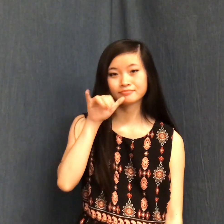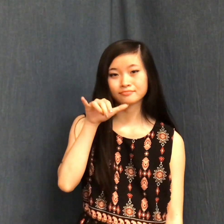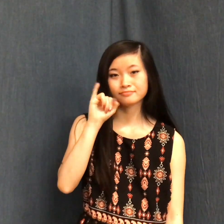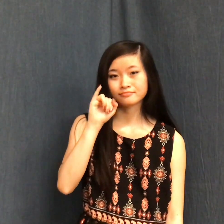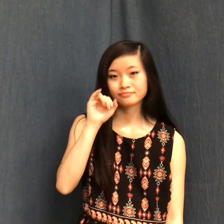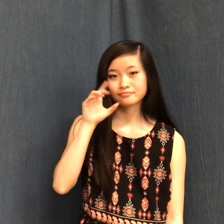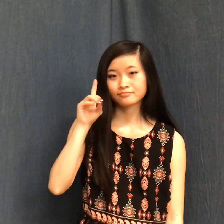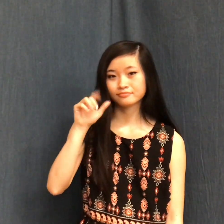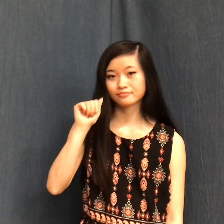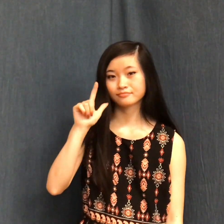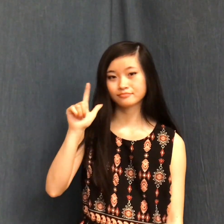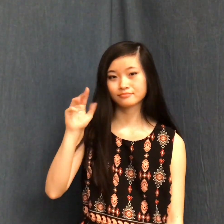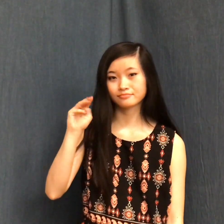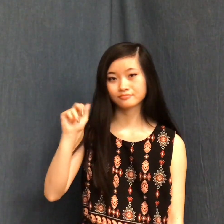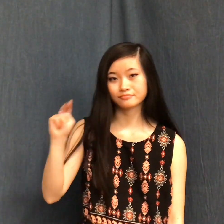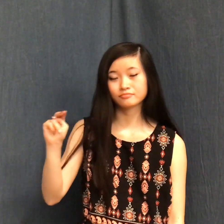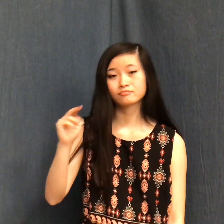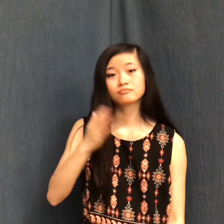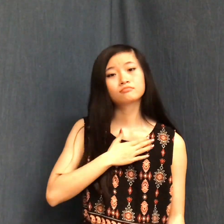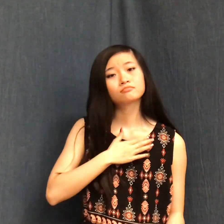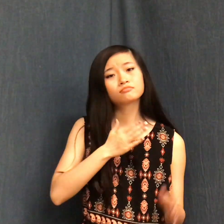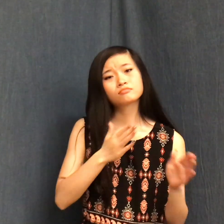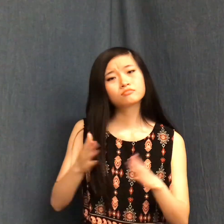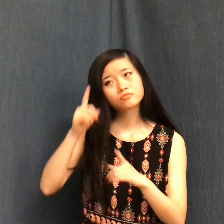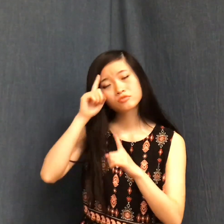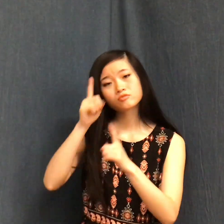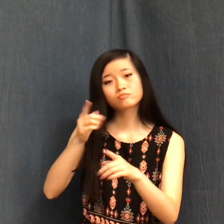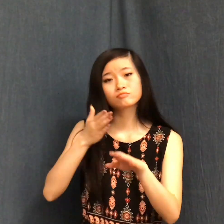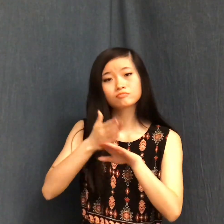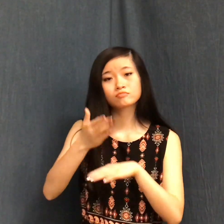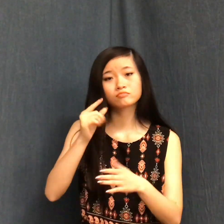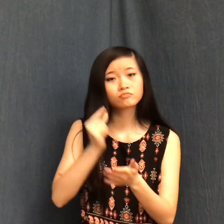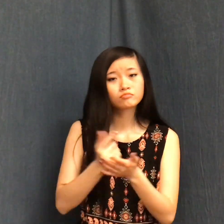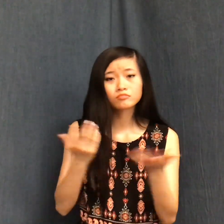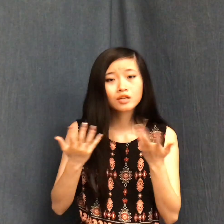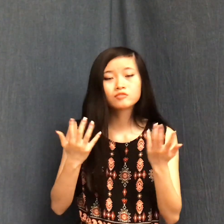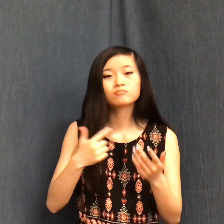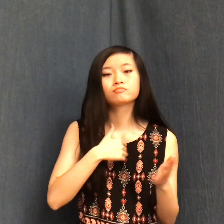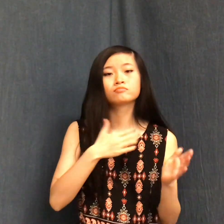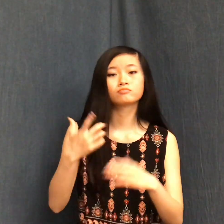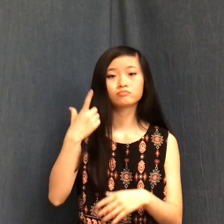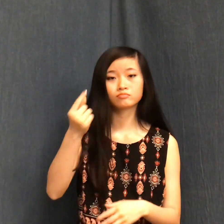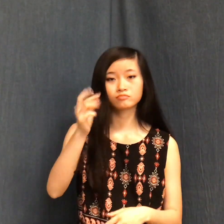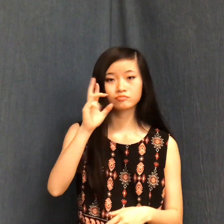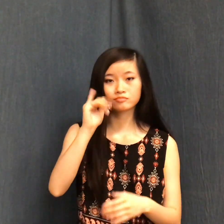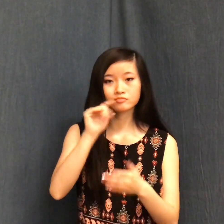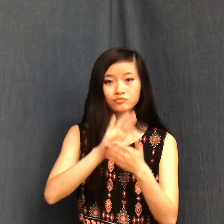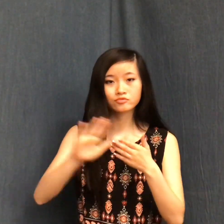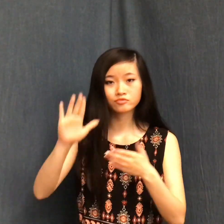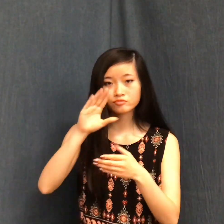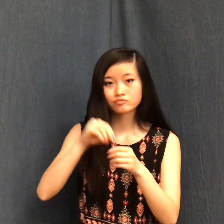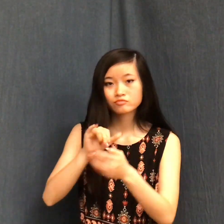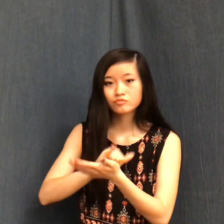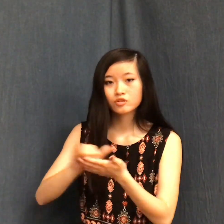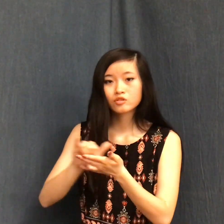Hi. My name is Tao Yi Dallmann. My goal after graduation is to go to RIT in New York.